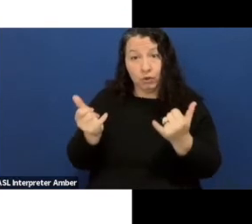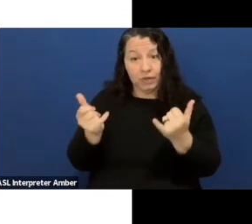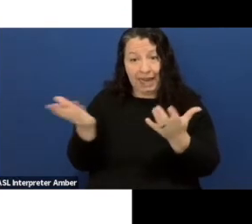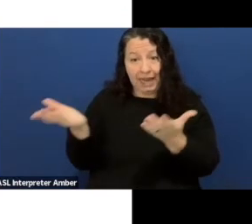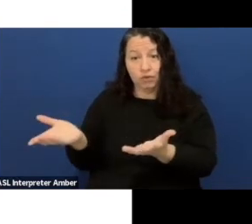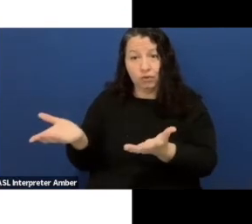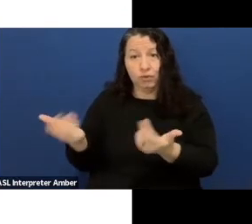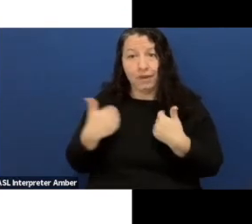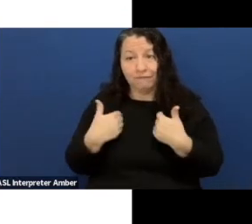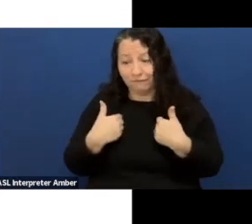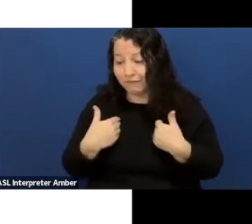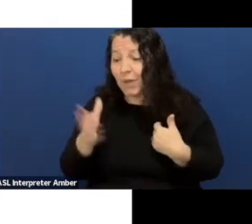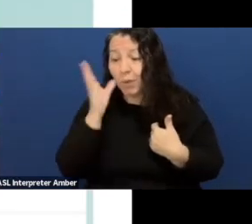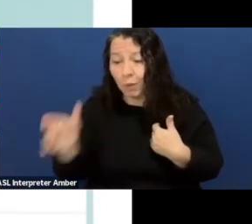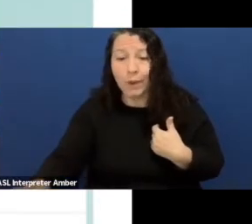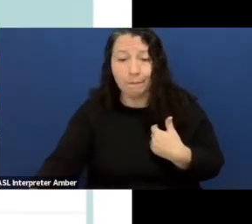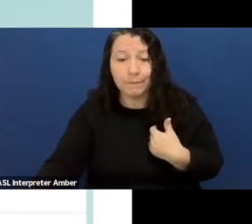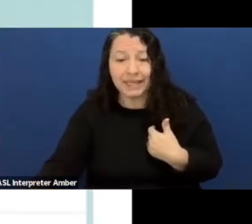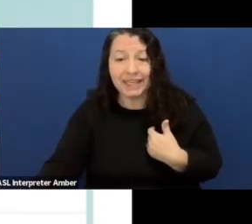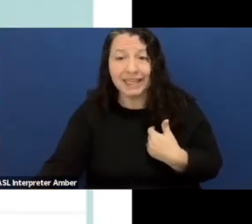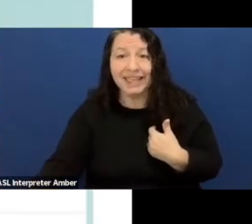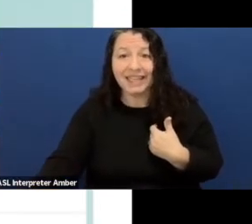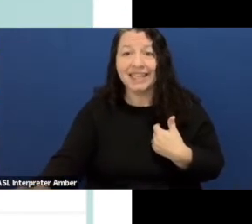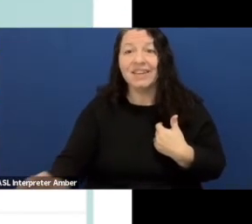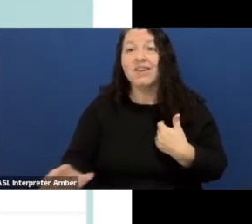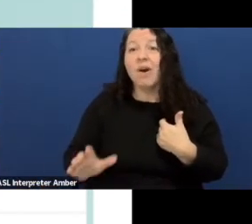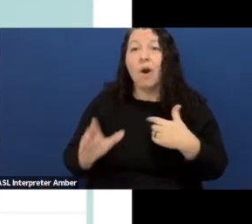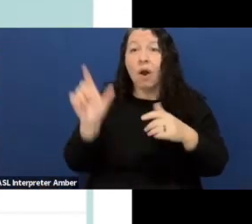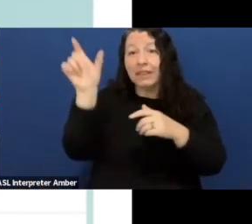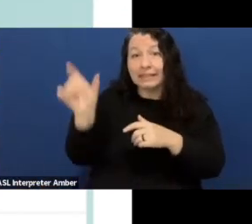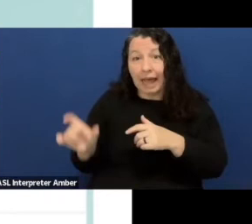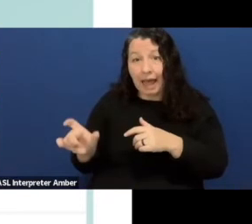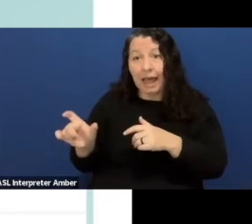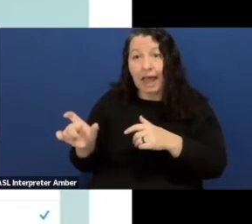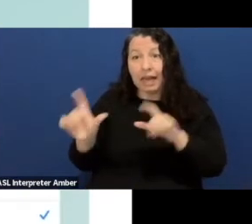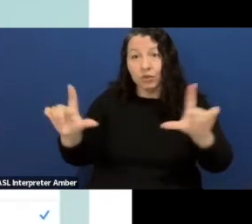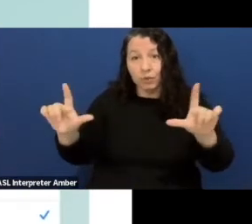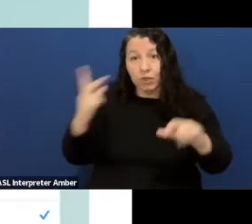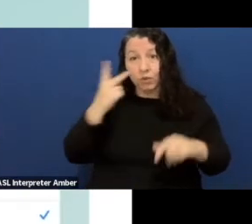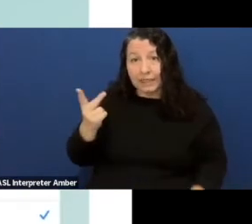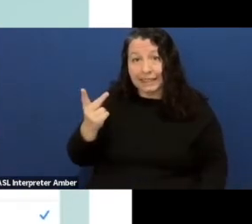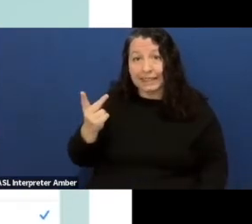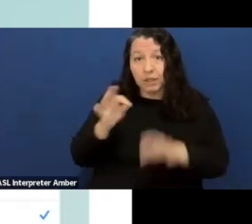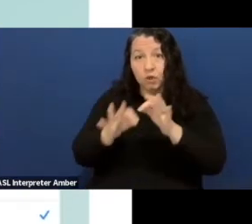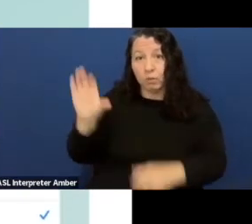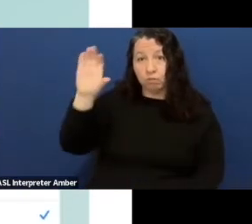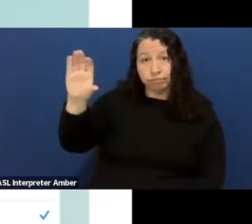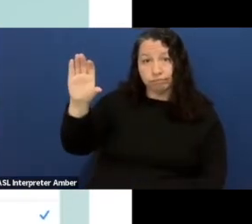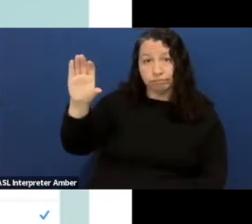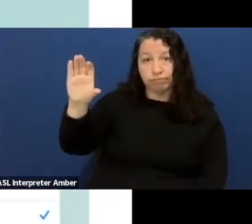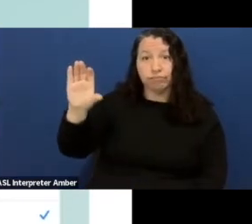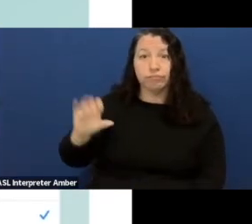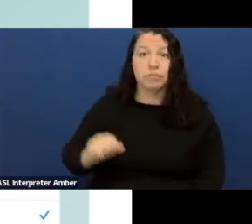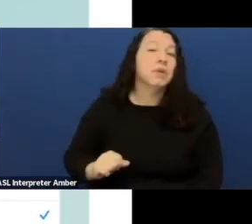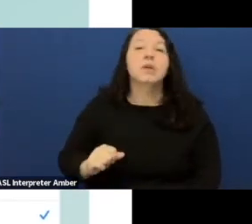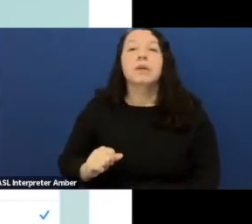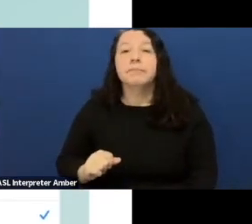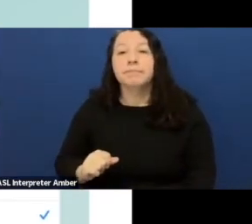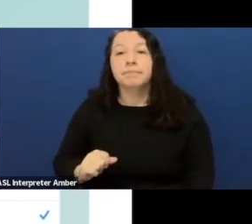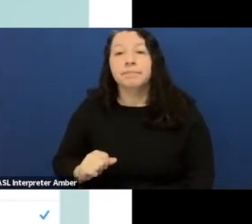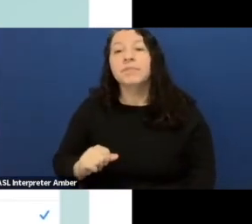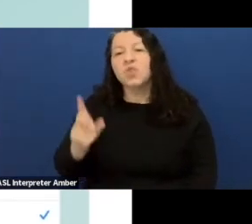have ASL interpreters today, and they will be on the side of your screen, they'll be